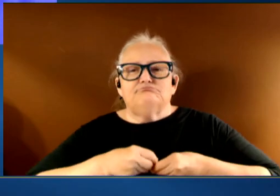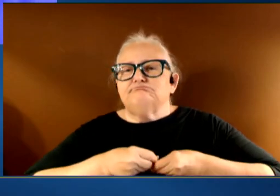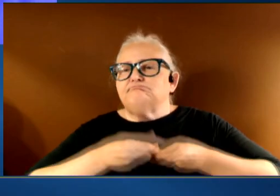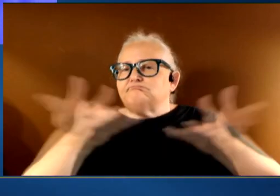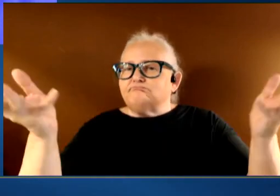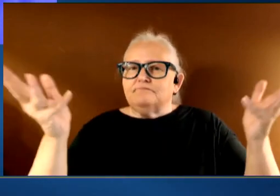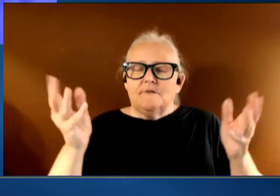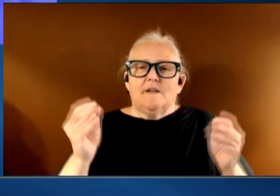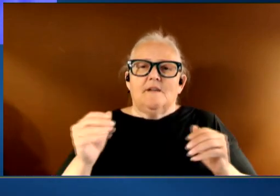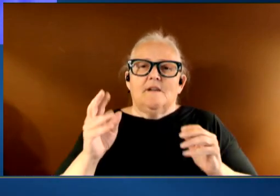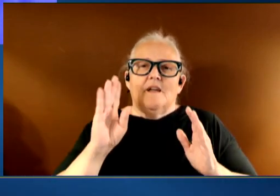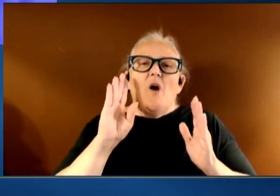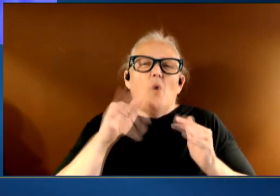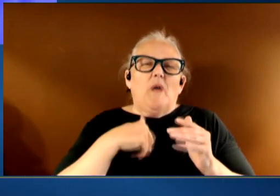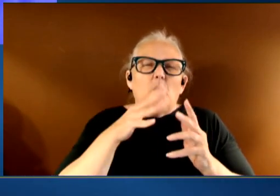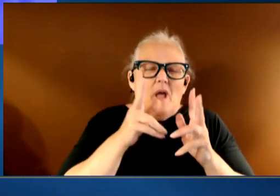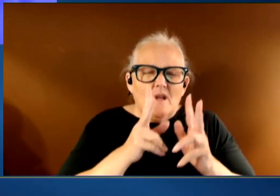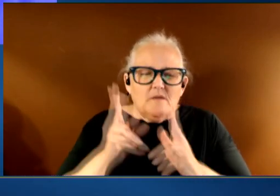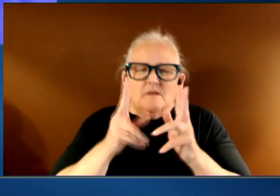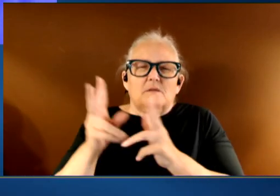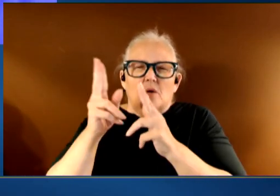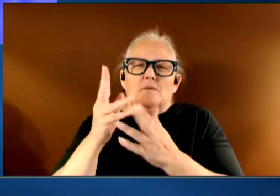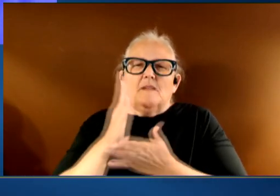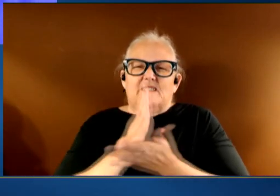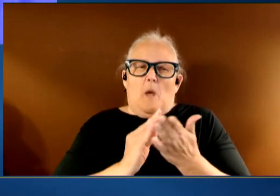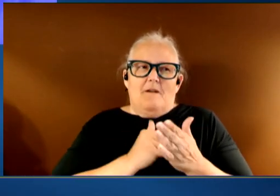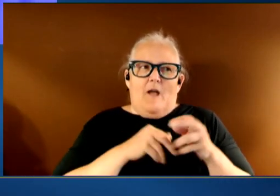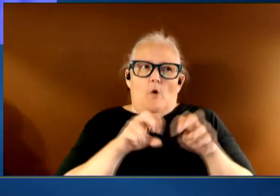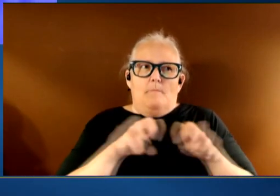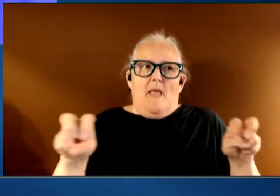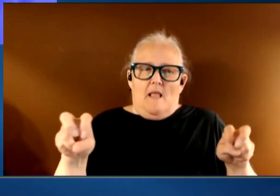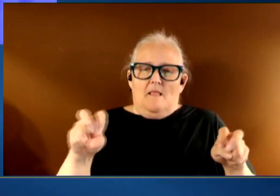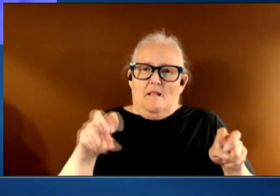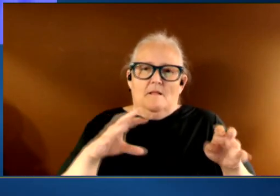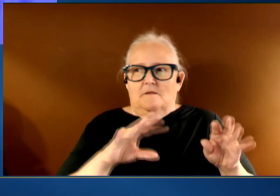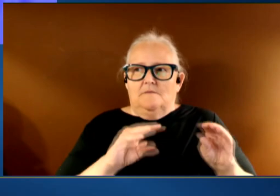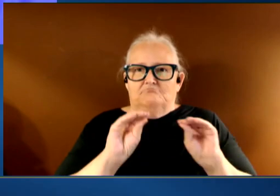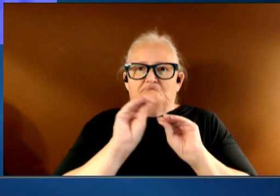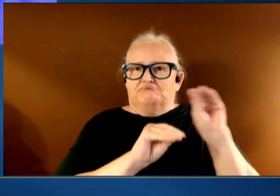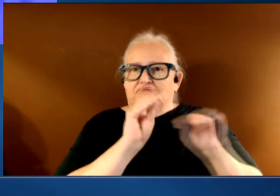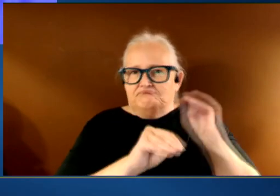of the incredible panels we have today. You can also join our online conversation using